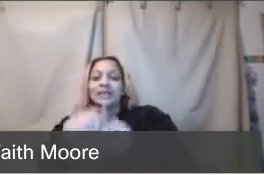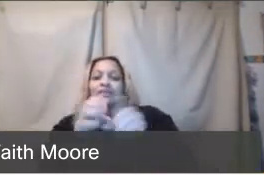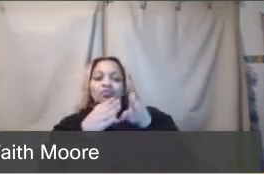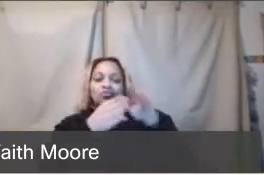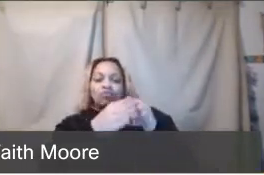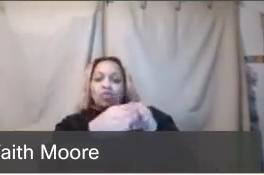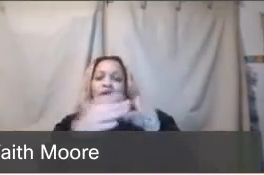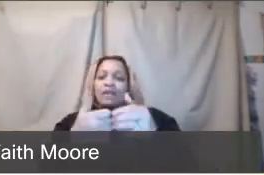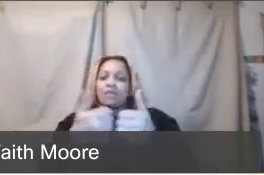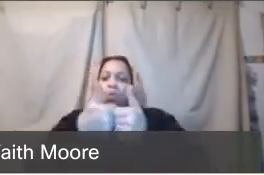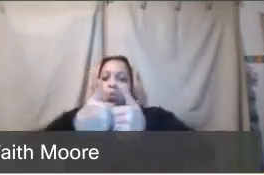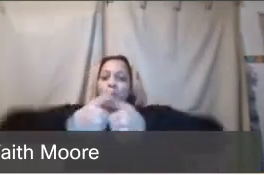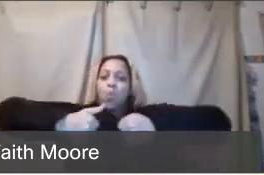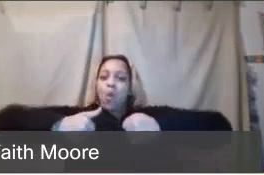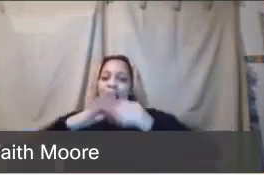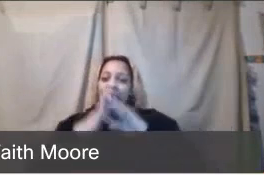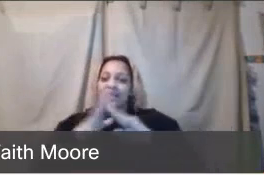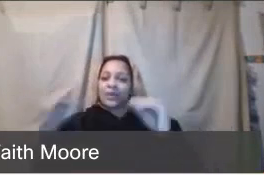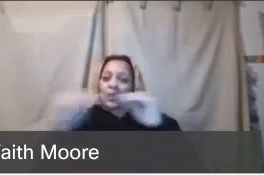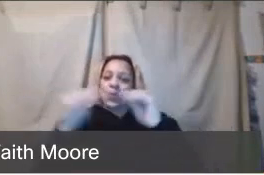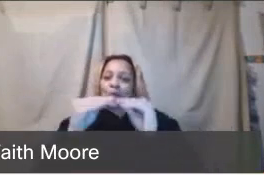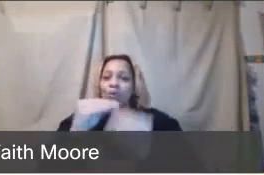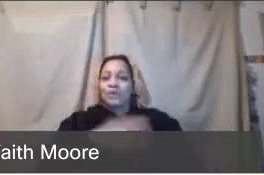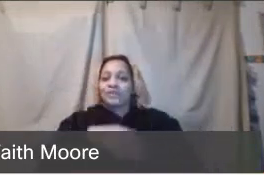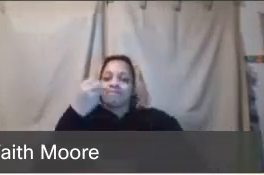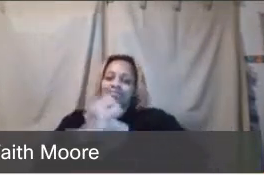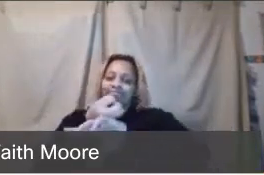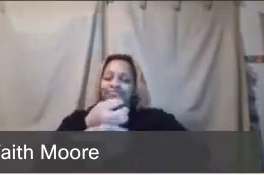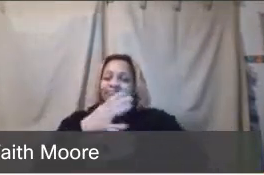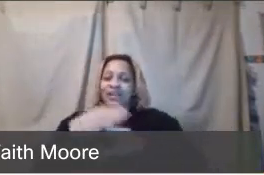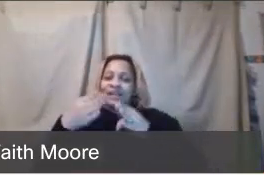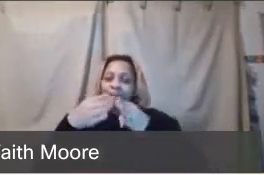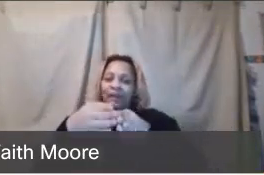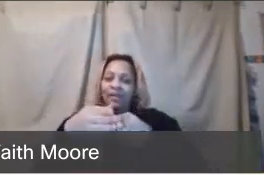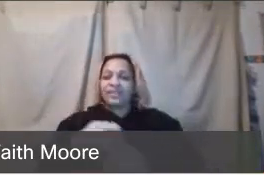Um, sort of aggregate concrete path. It's maybe like, 14 feet wide.